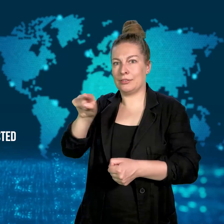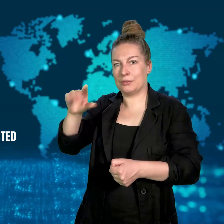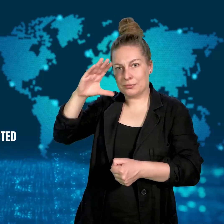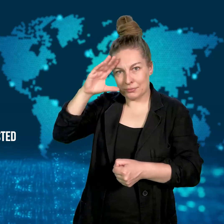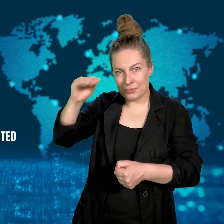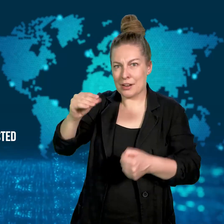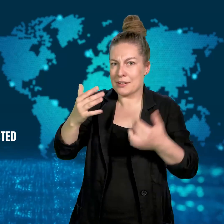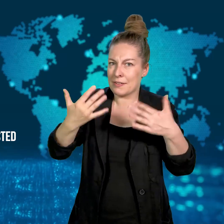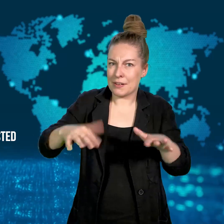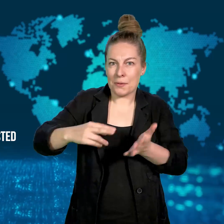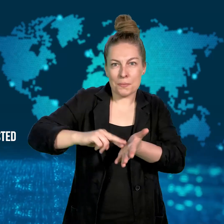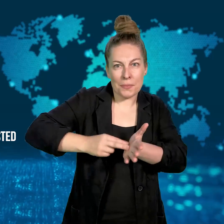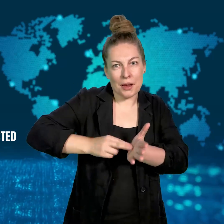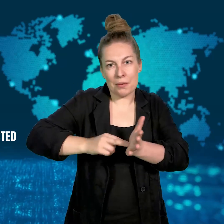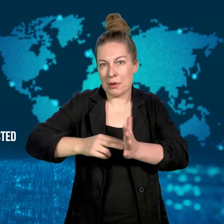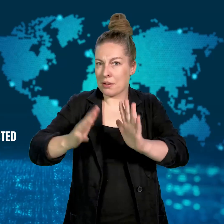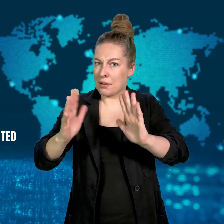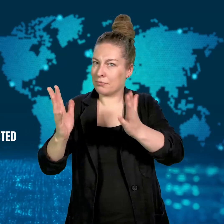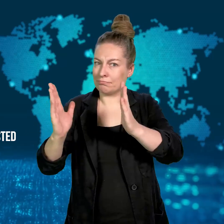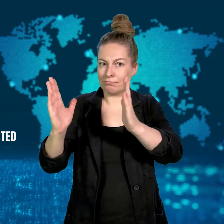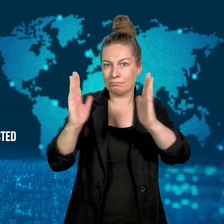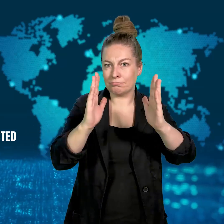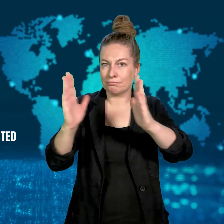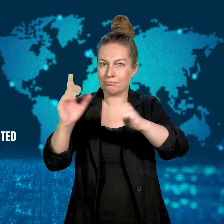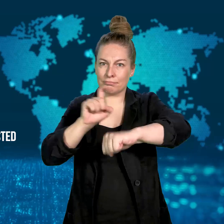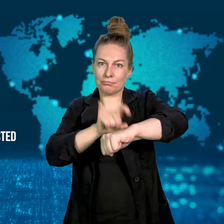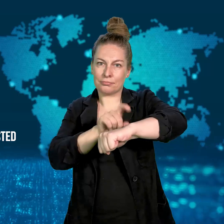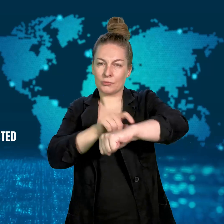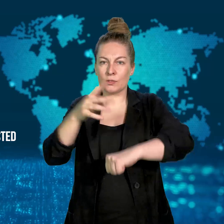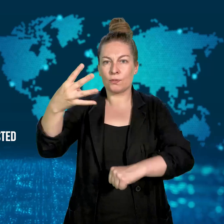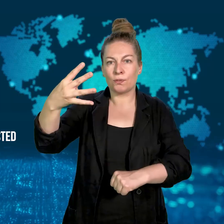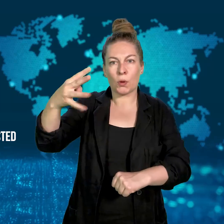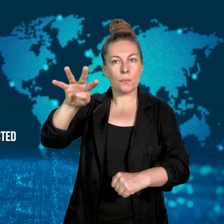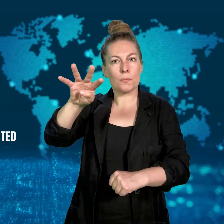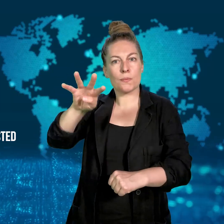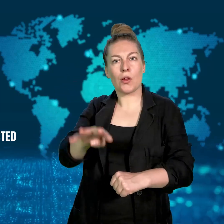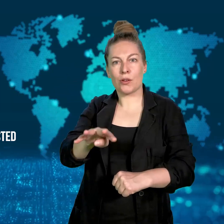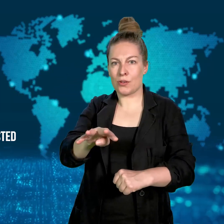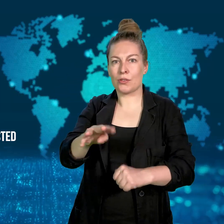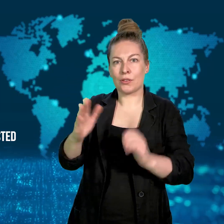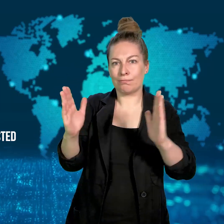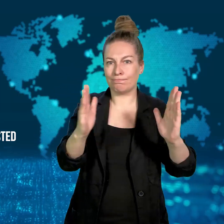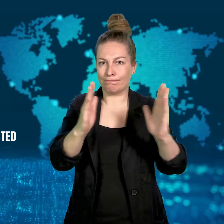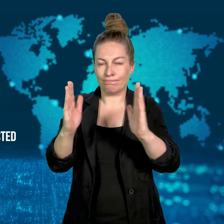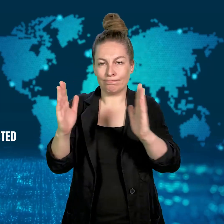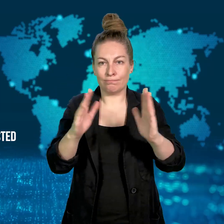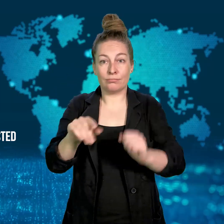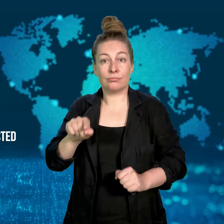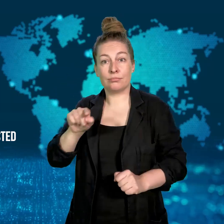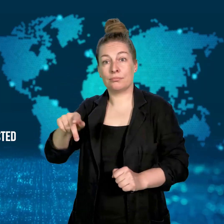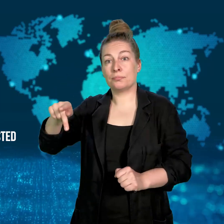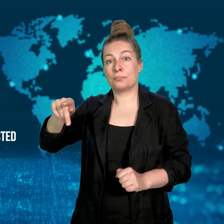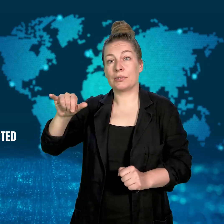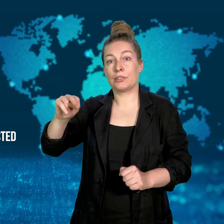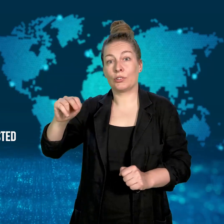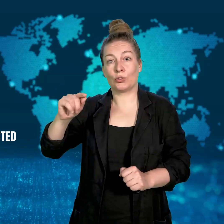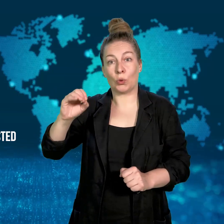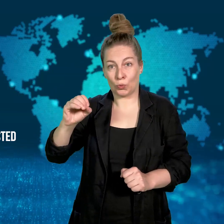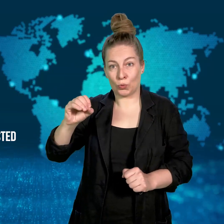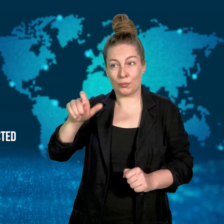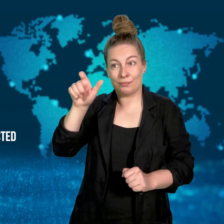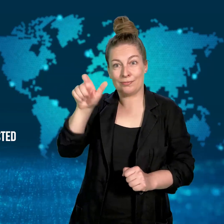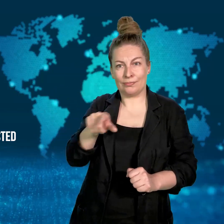and incendiary devices that were found at the fires.